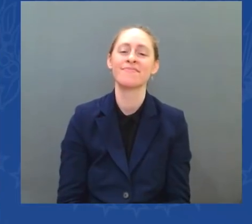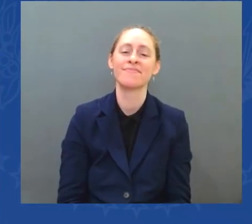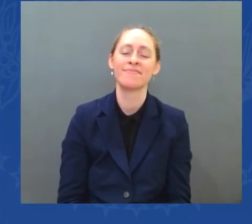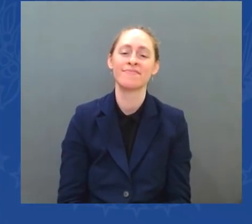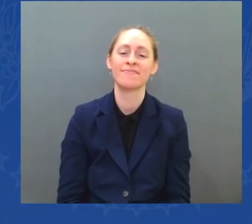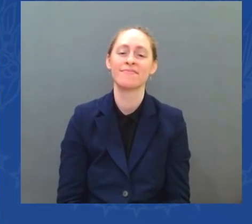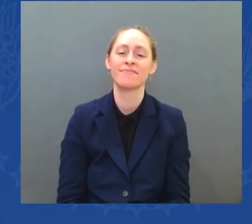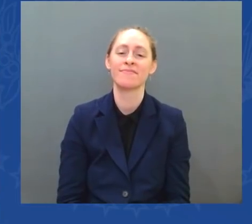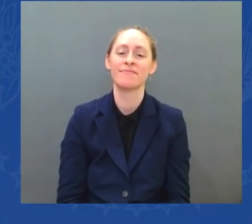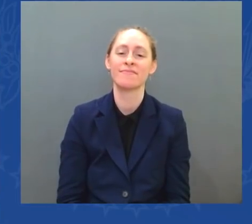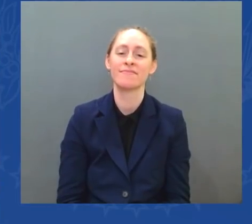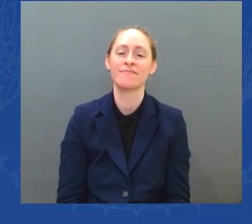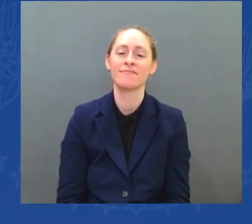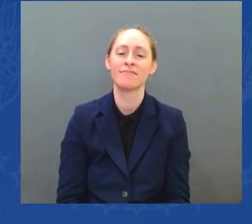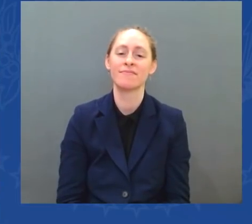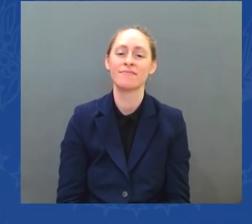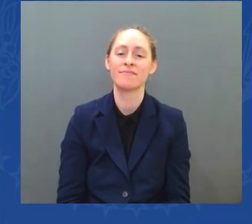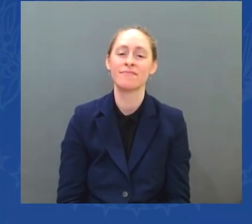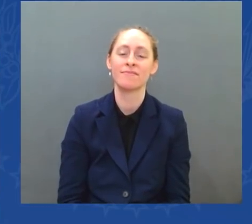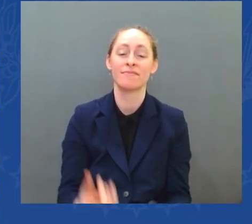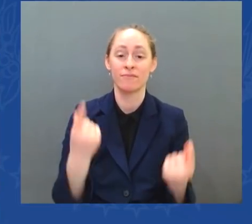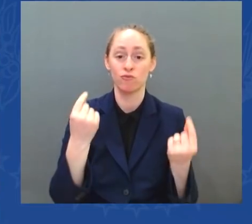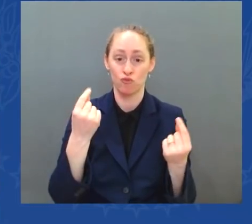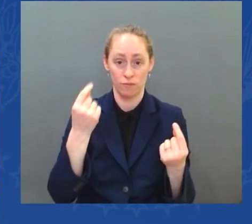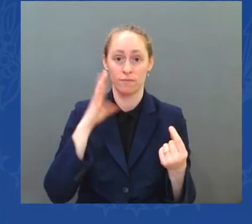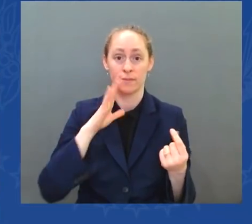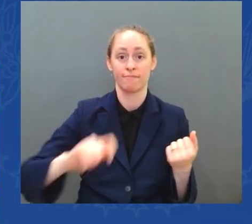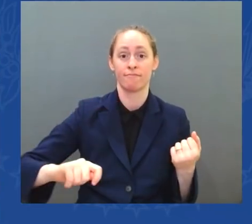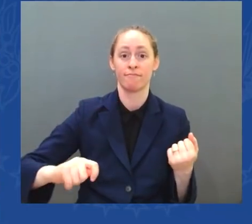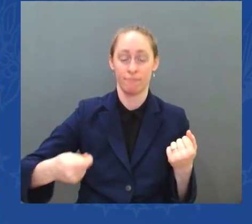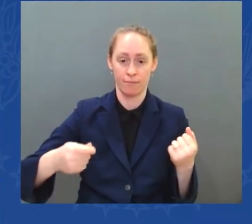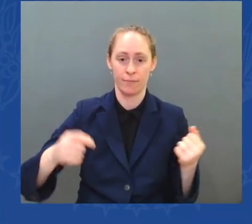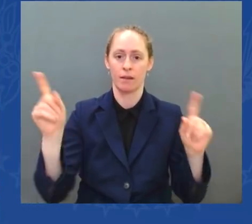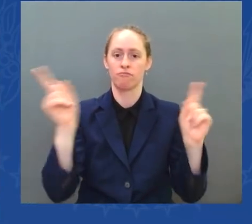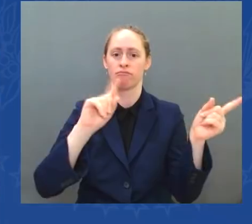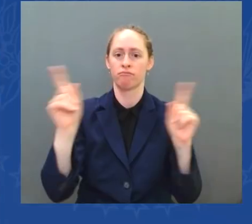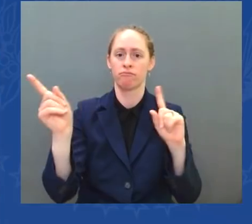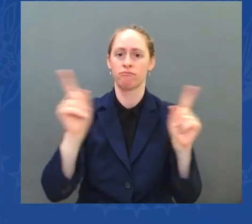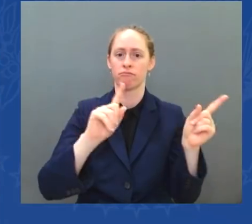That wouldn't have happened where I live now in a nice neighborhood, never happen.